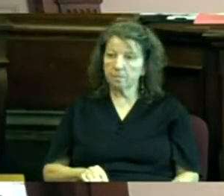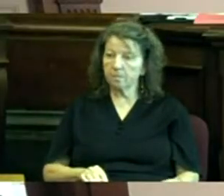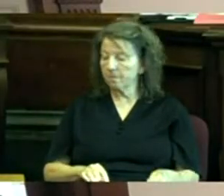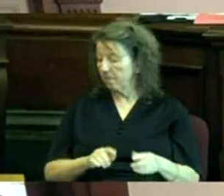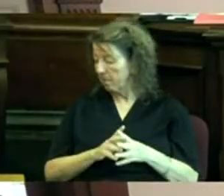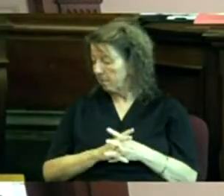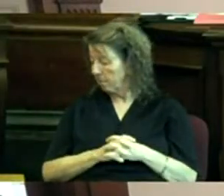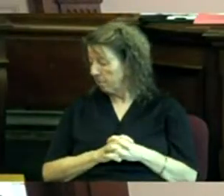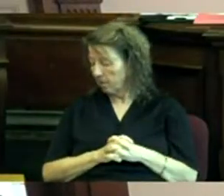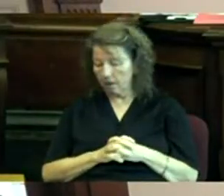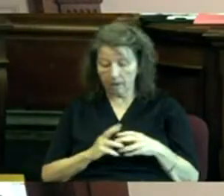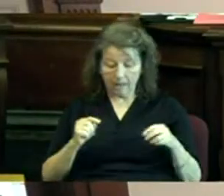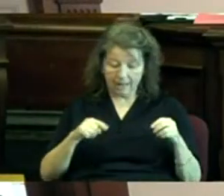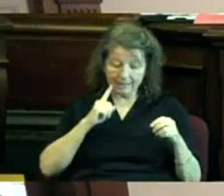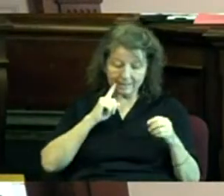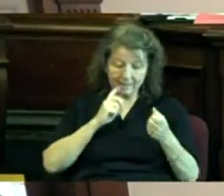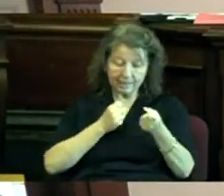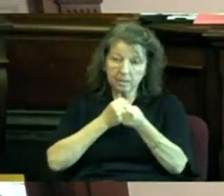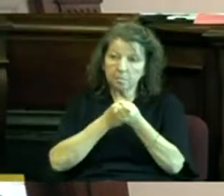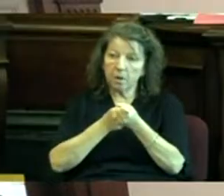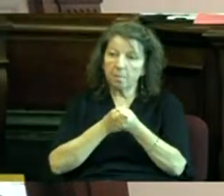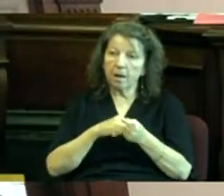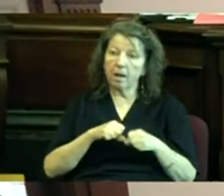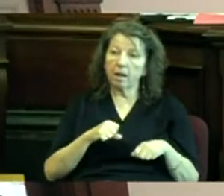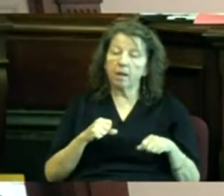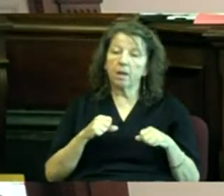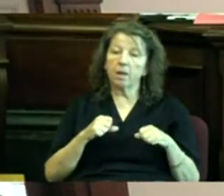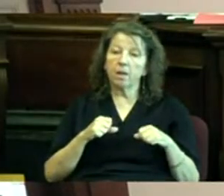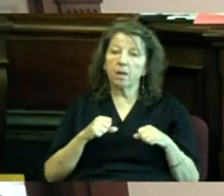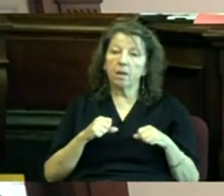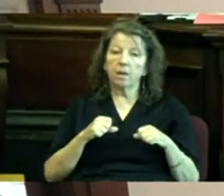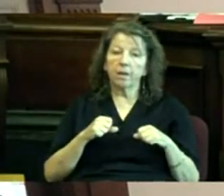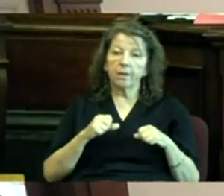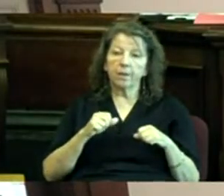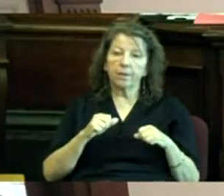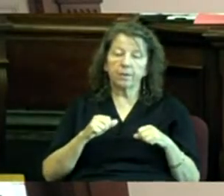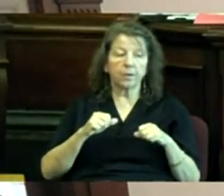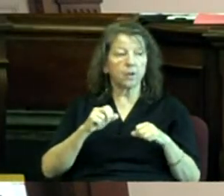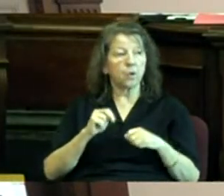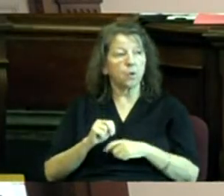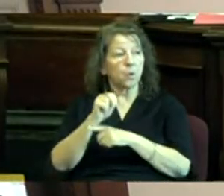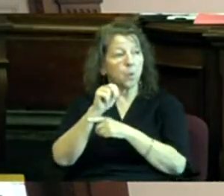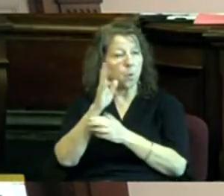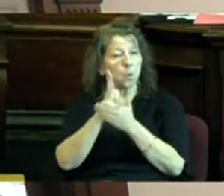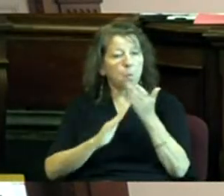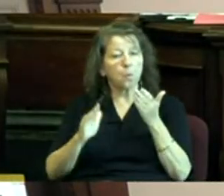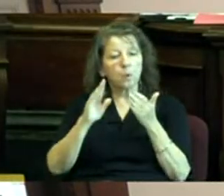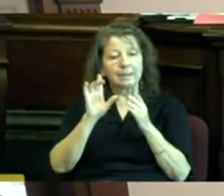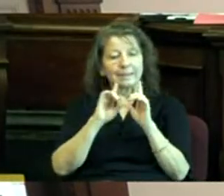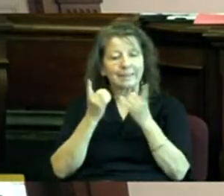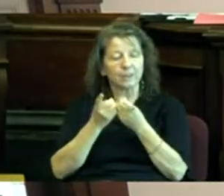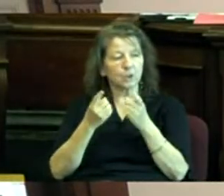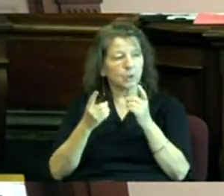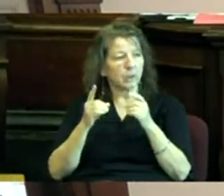Councilmember Martin, you had a comment. Yes. So I see this is